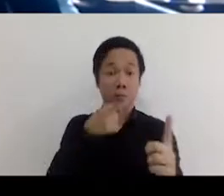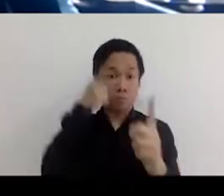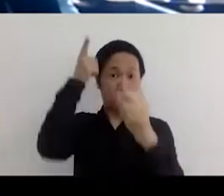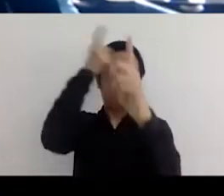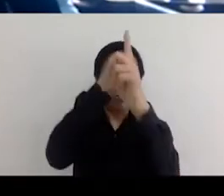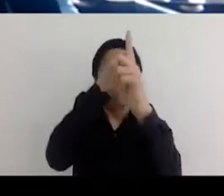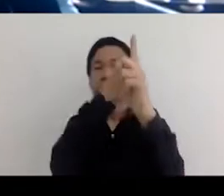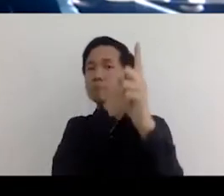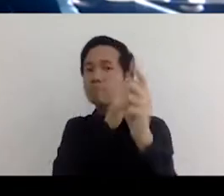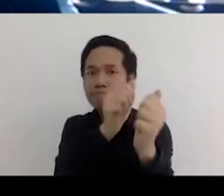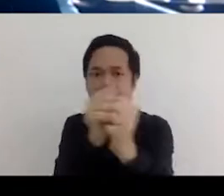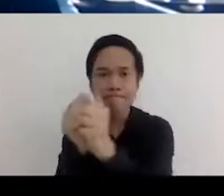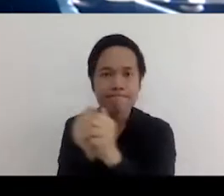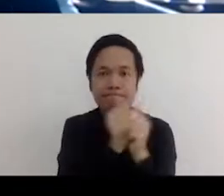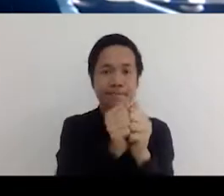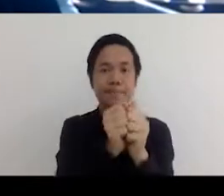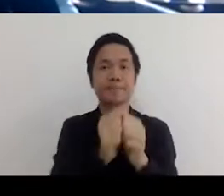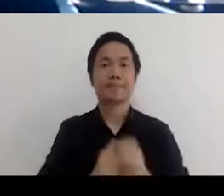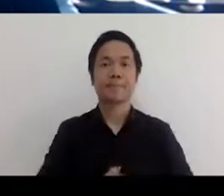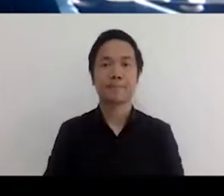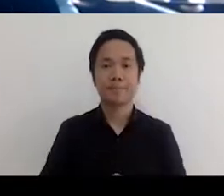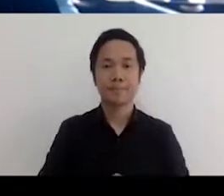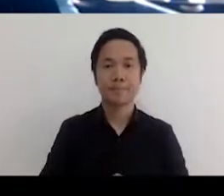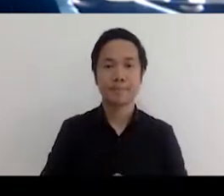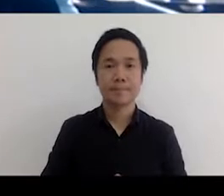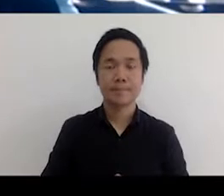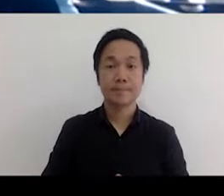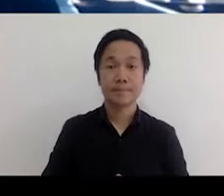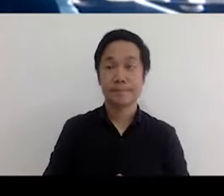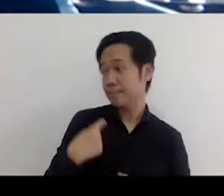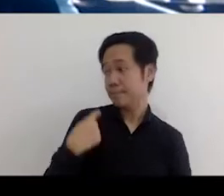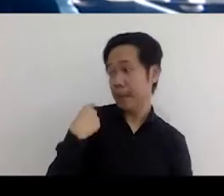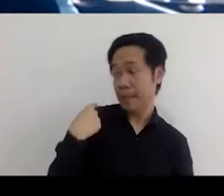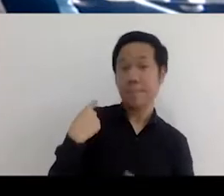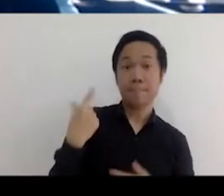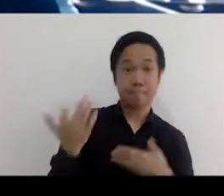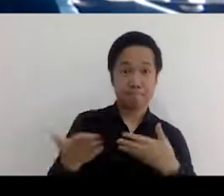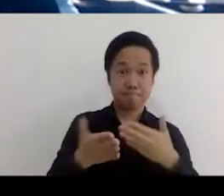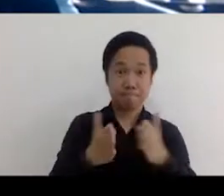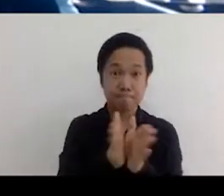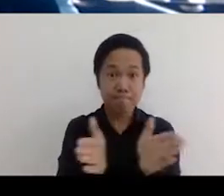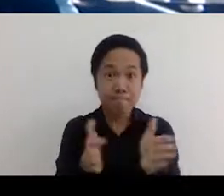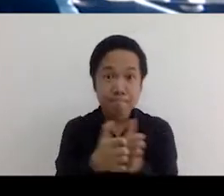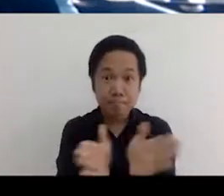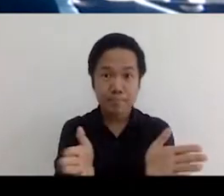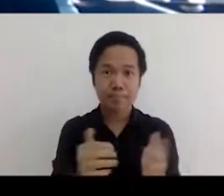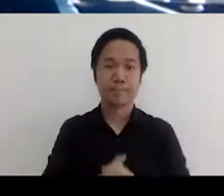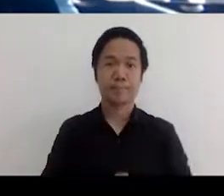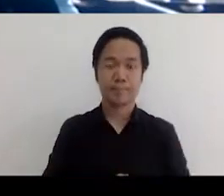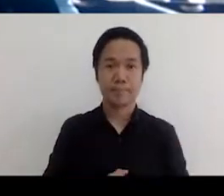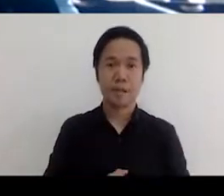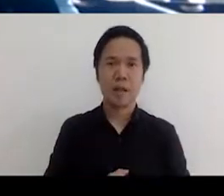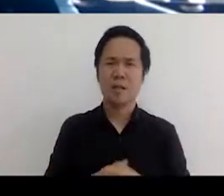because we know that people with disability are discriminated, but they are not only discriminated because they have a disability.